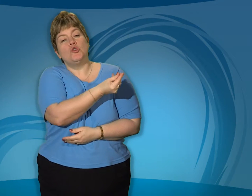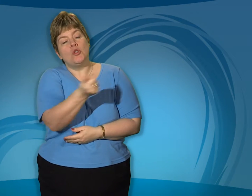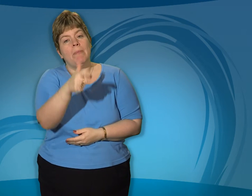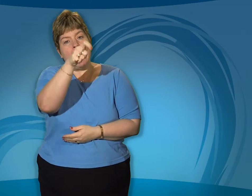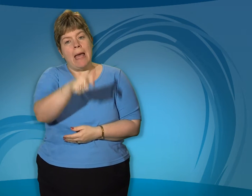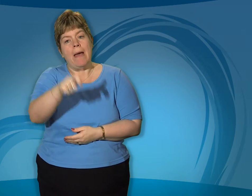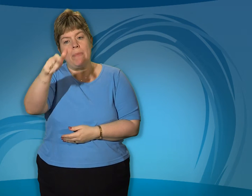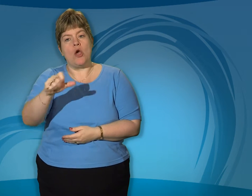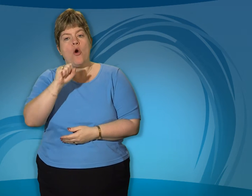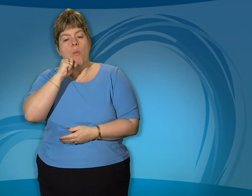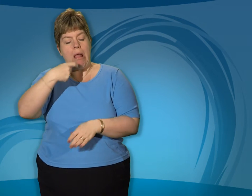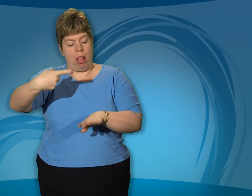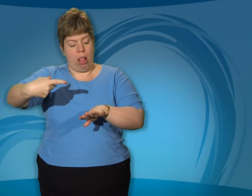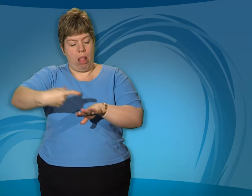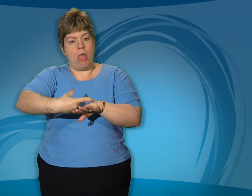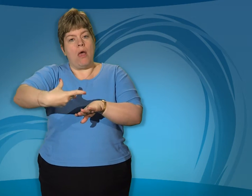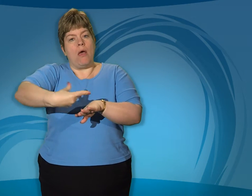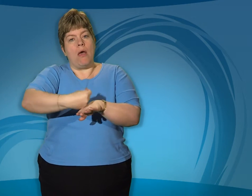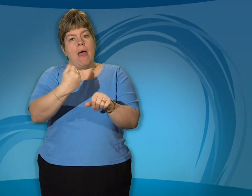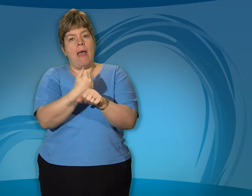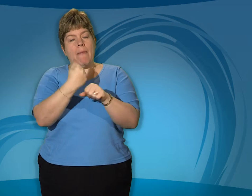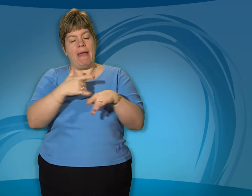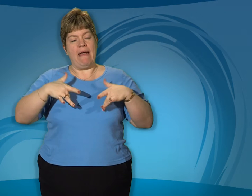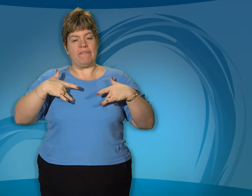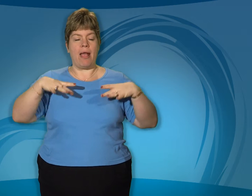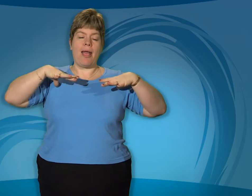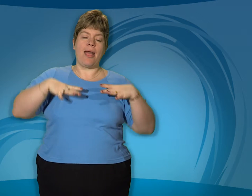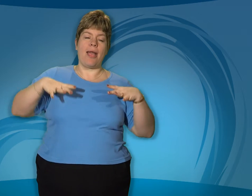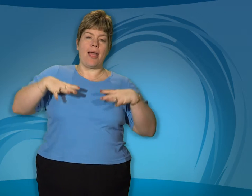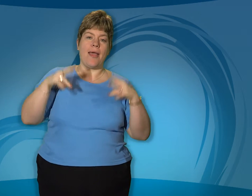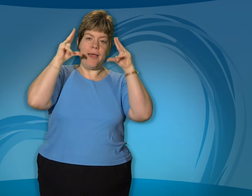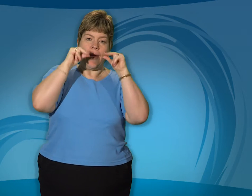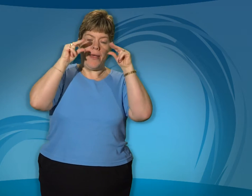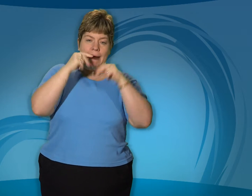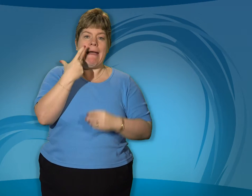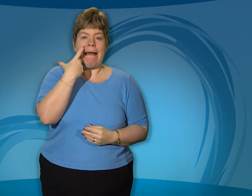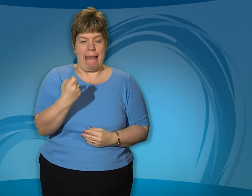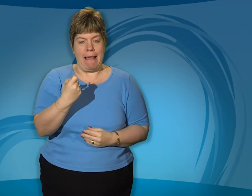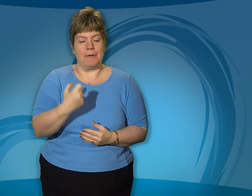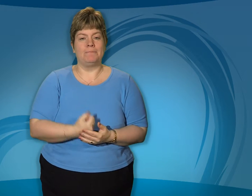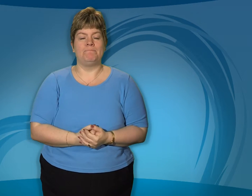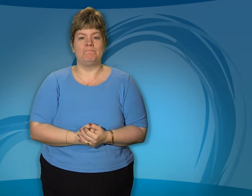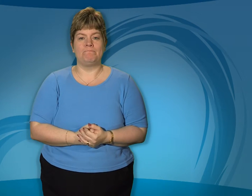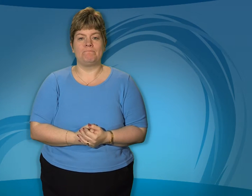A very small number of patients have an injection to make them sleepy and relaxed during the examination.